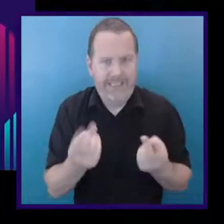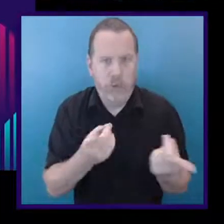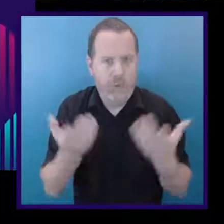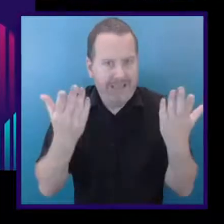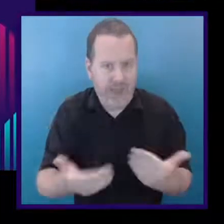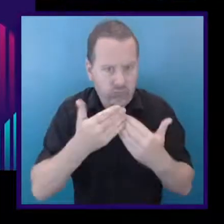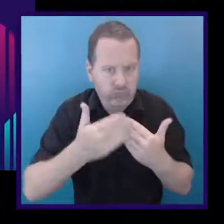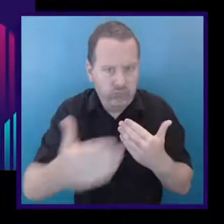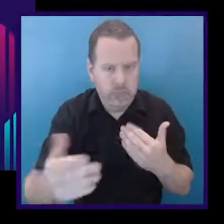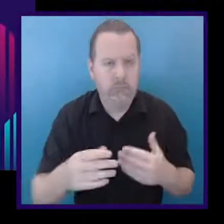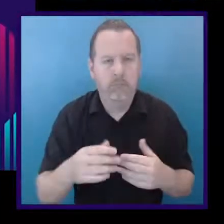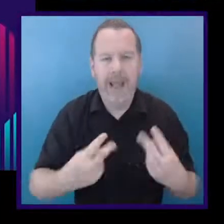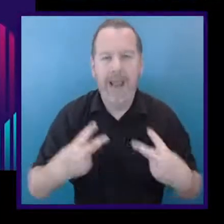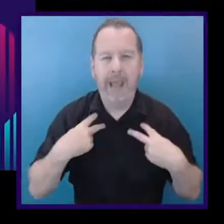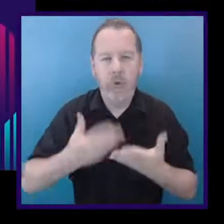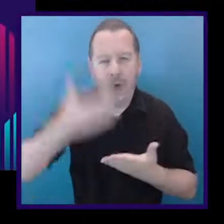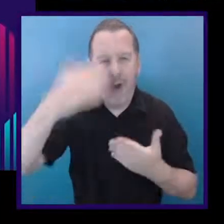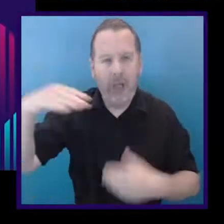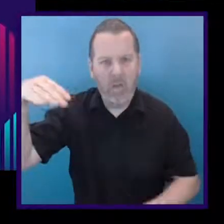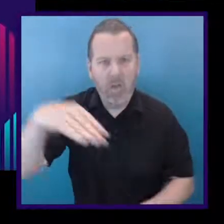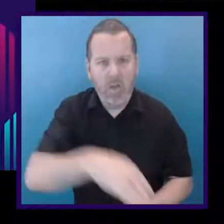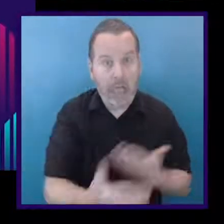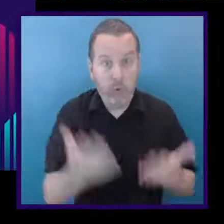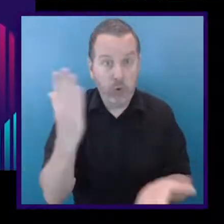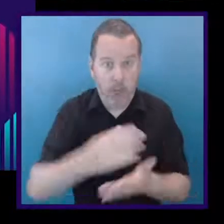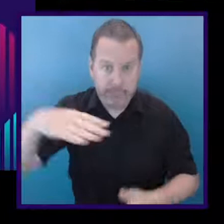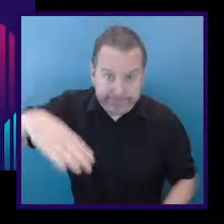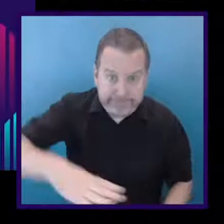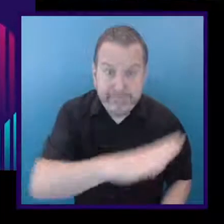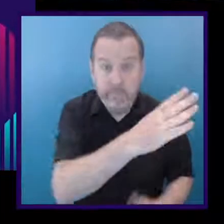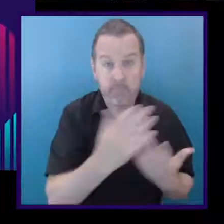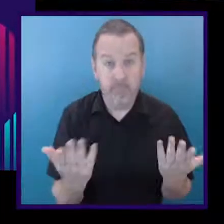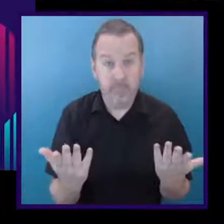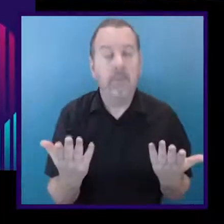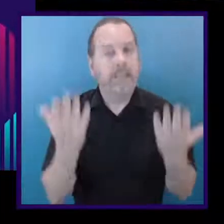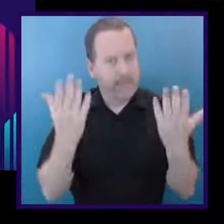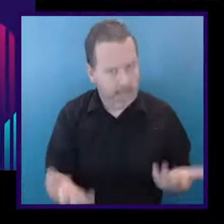I will say very clearly I think we have enough evidence of what is going on within our school system.